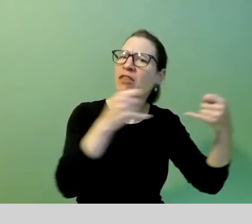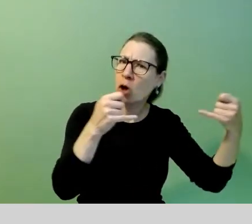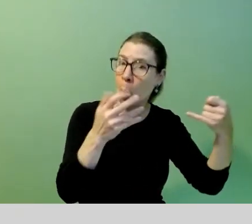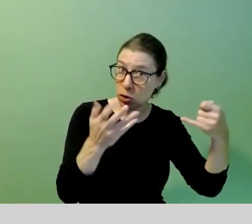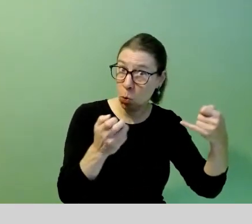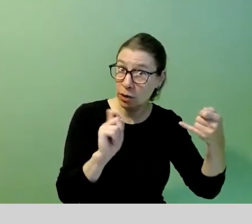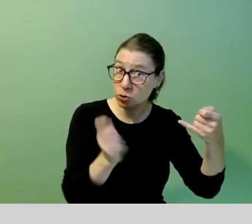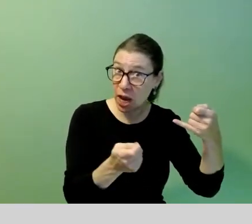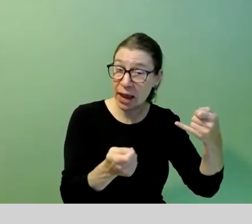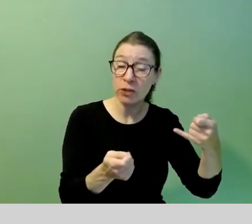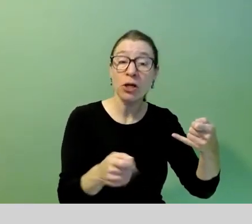Add any new resources,